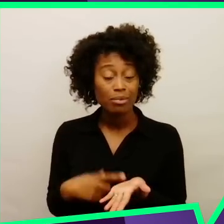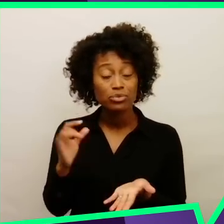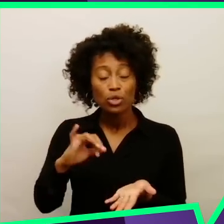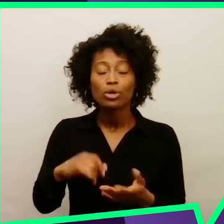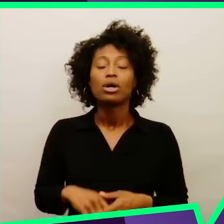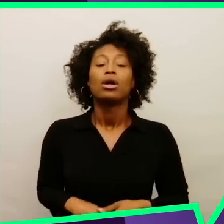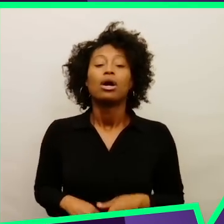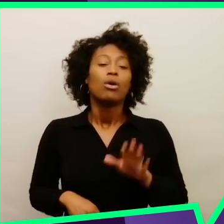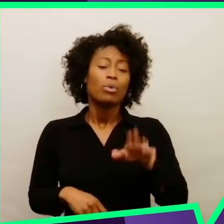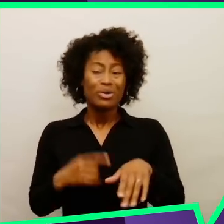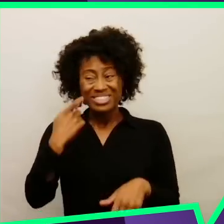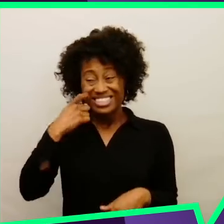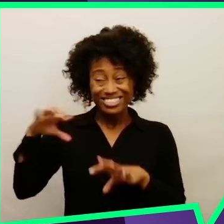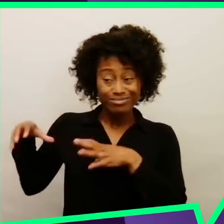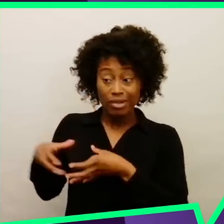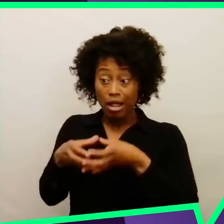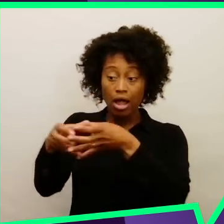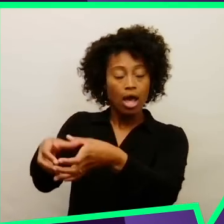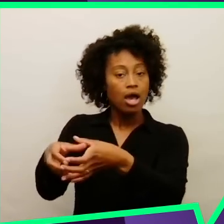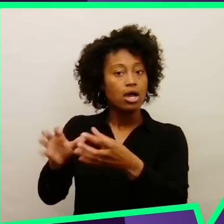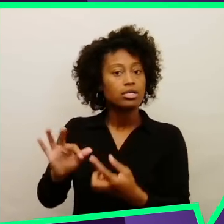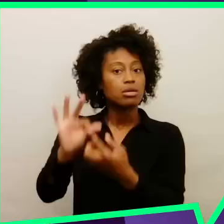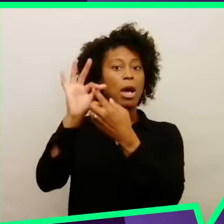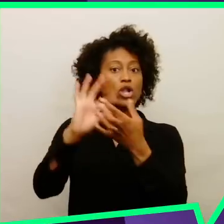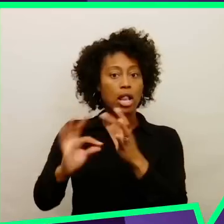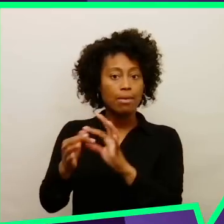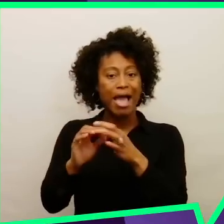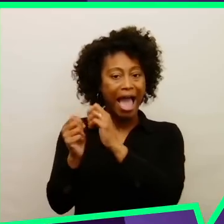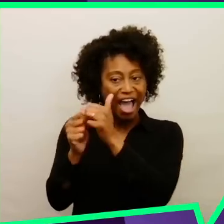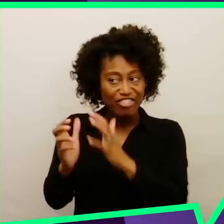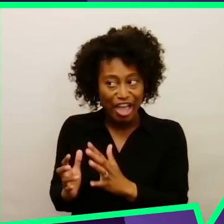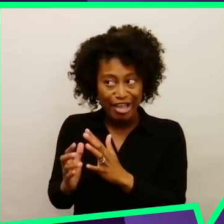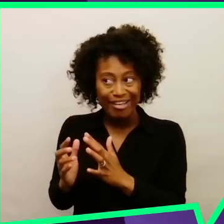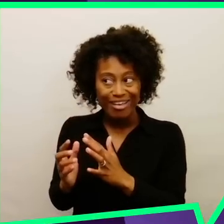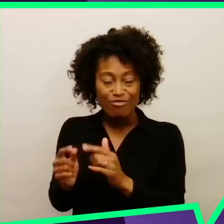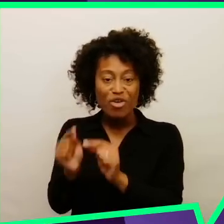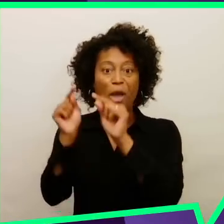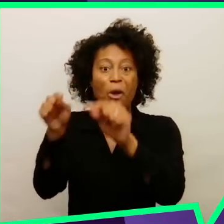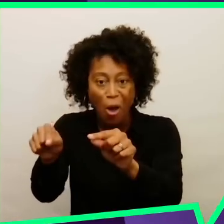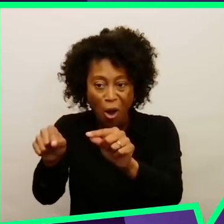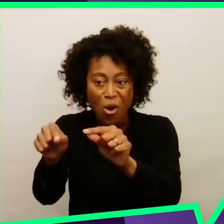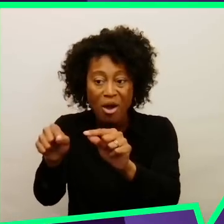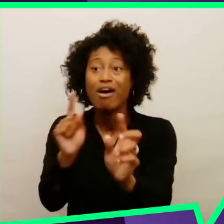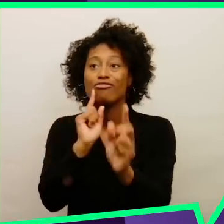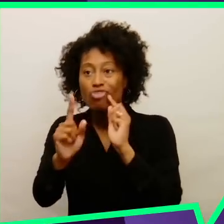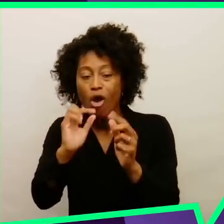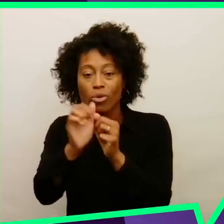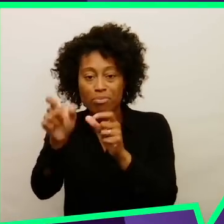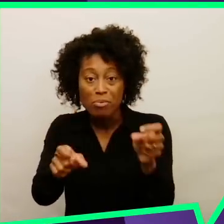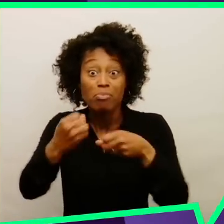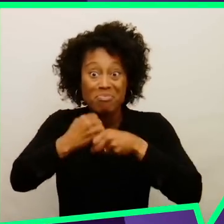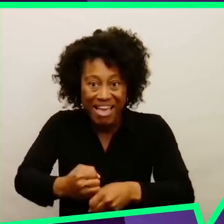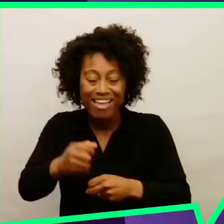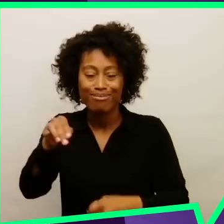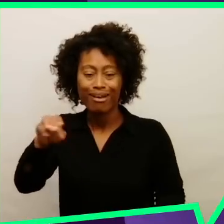of Special Olympic athletes. They got to go and talk to people who were actually making Minecraft and have a great time. What'd you think?